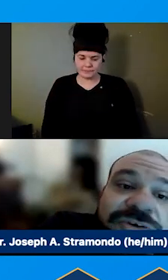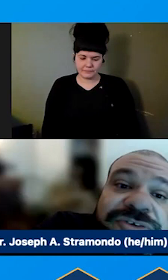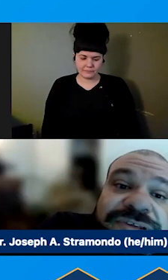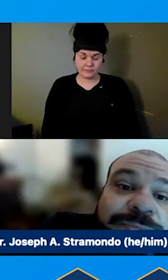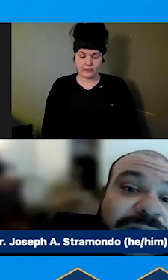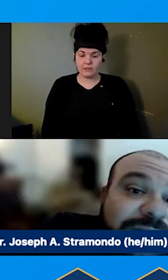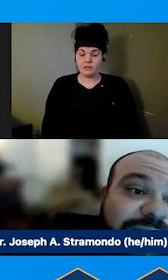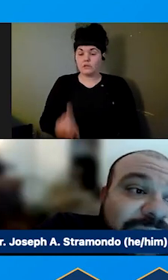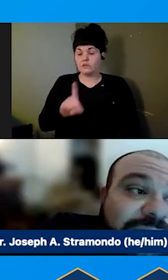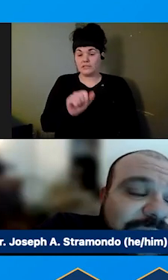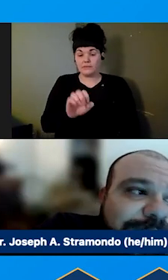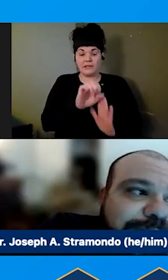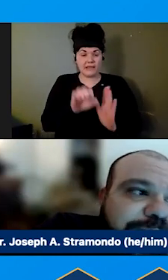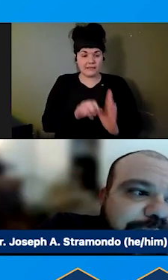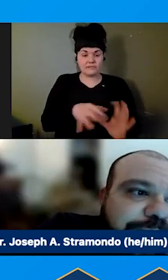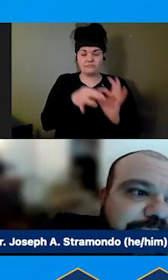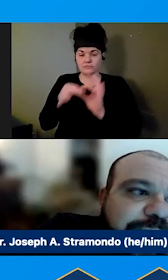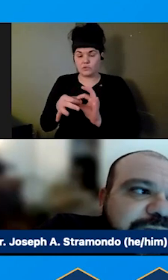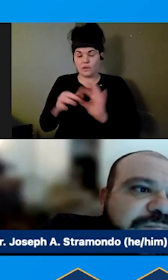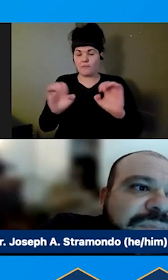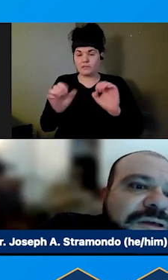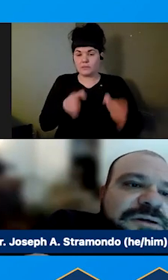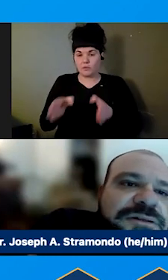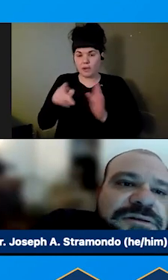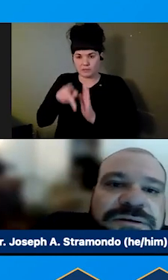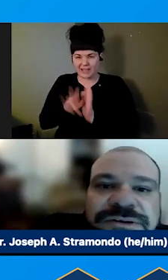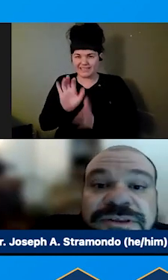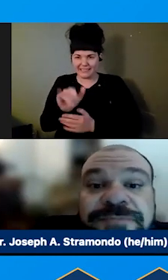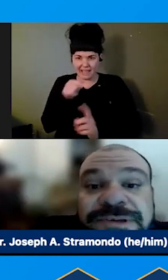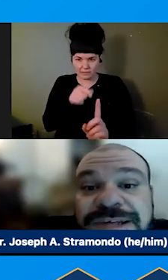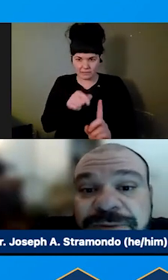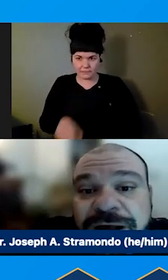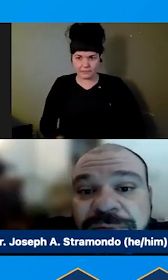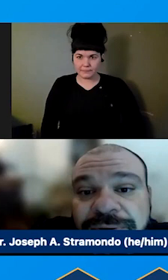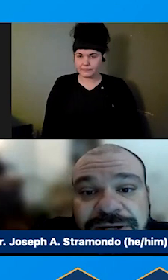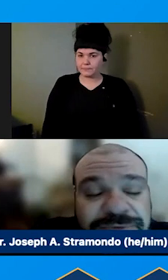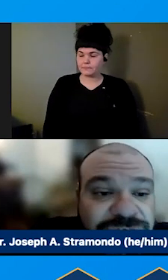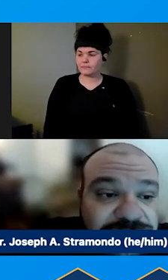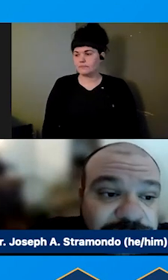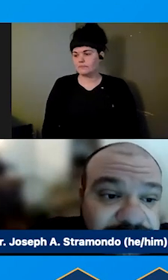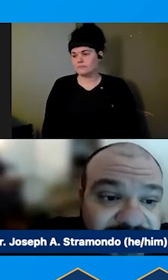disability ethics and emergency preparedness policy. So the specific problem I'm going to